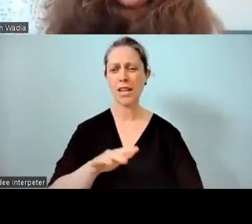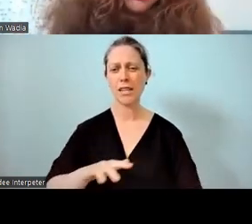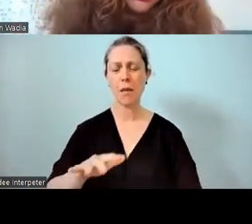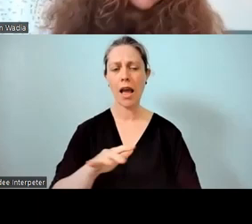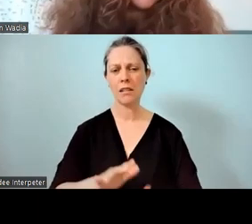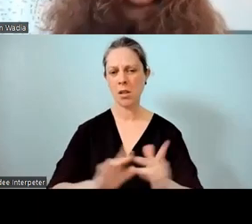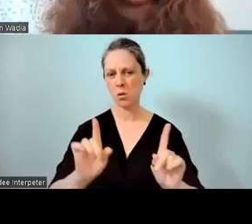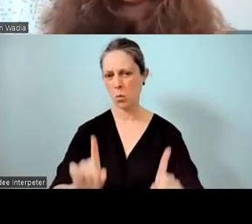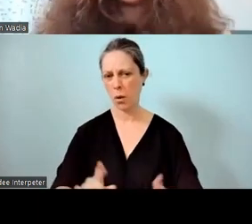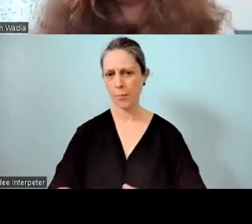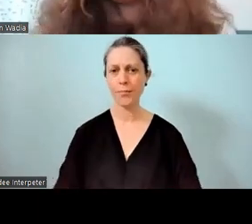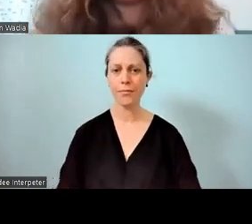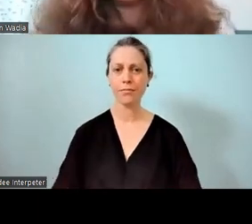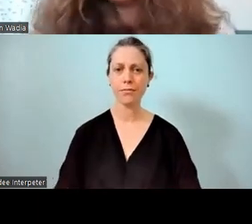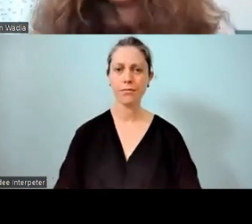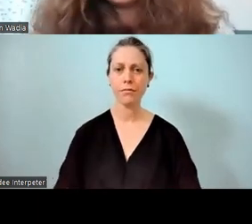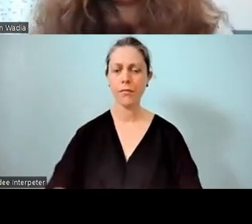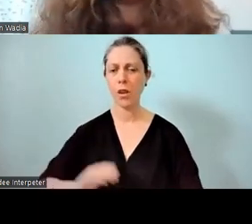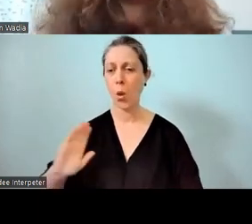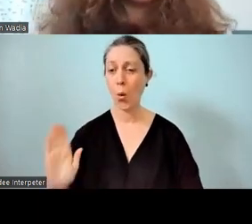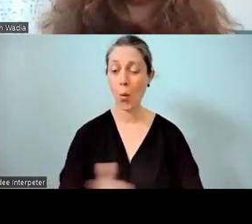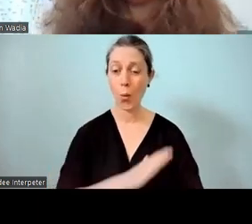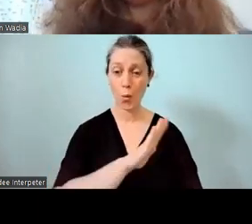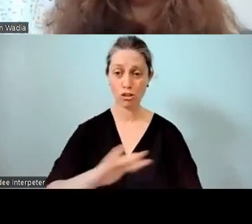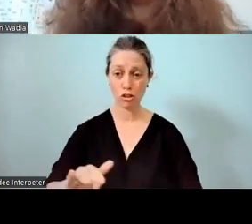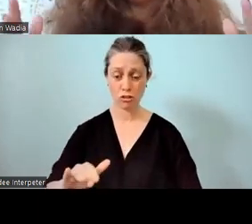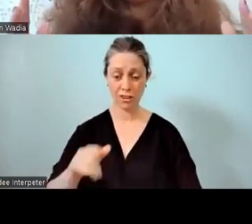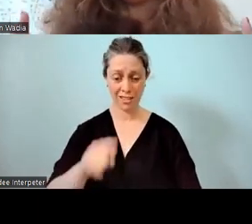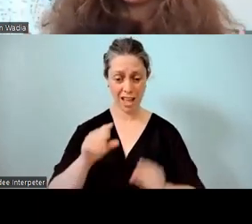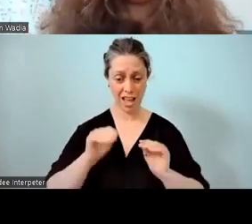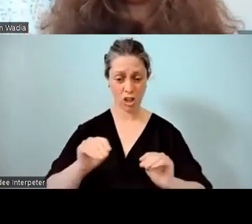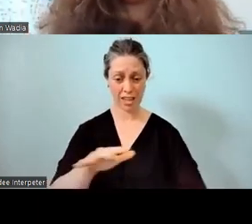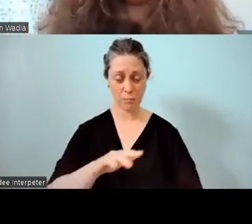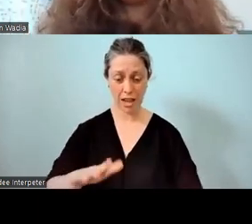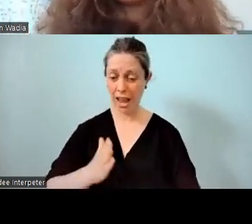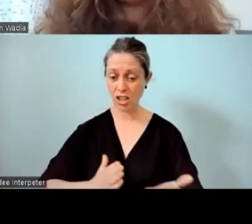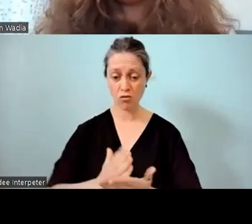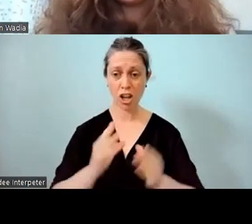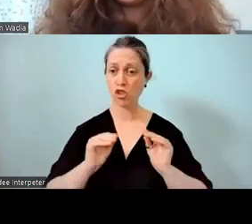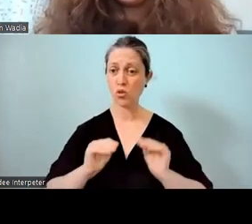It means that every child in the education space has the right to, you know, education in the mainstream.